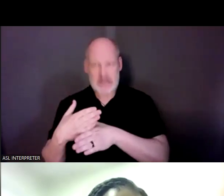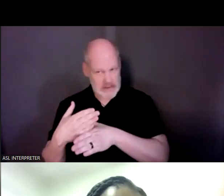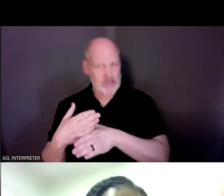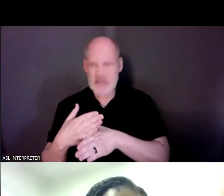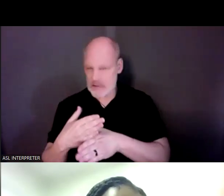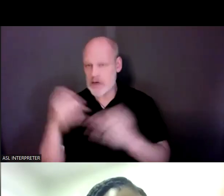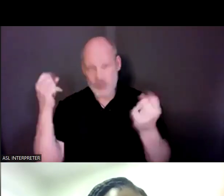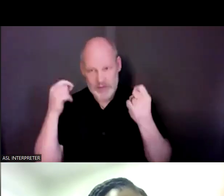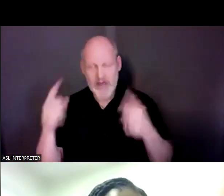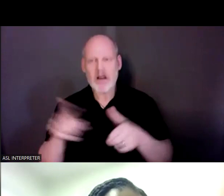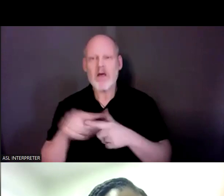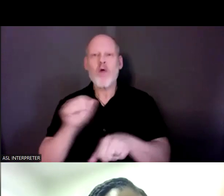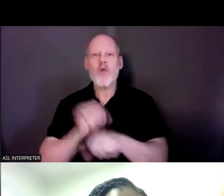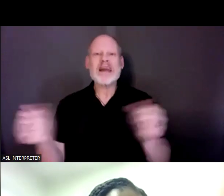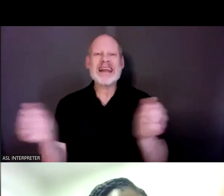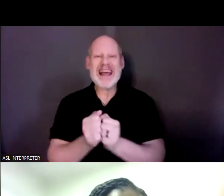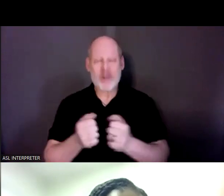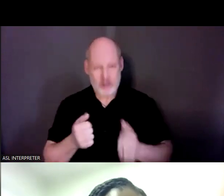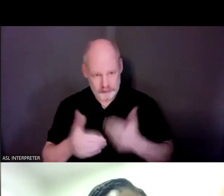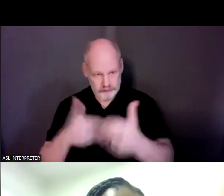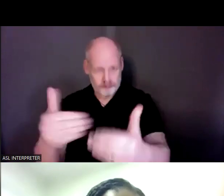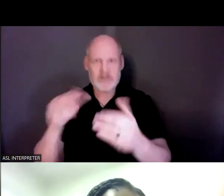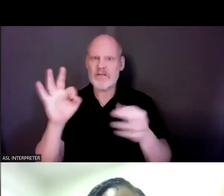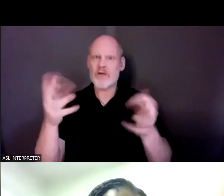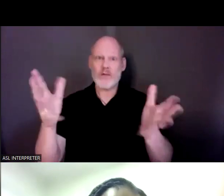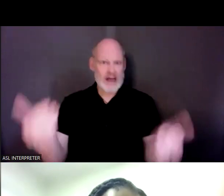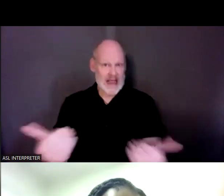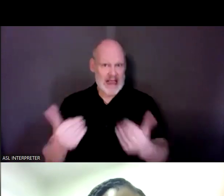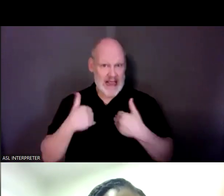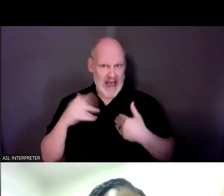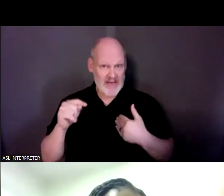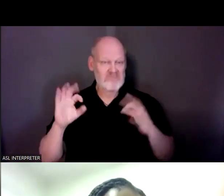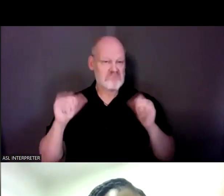forward if you have that already then like Shelby was talking about then the next step is what data